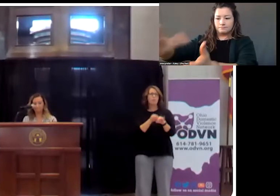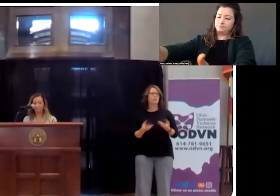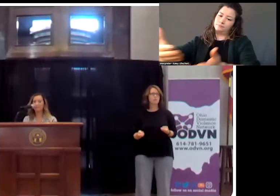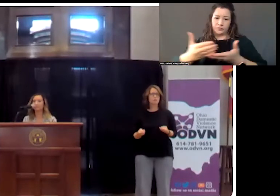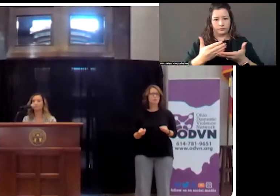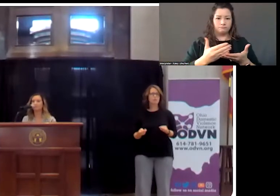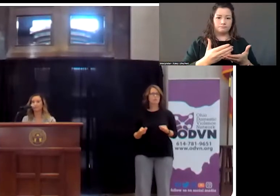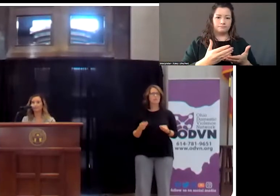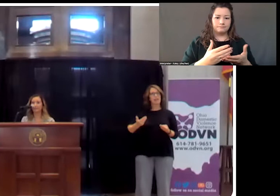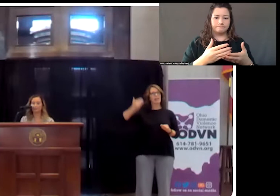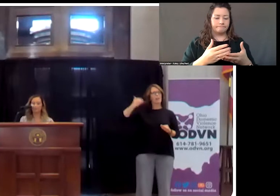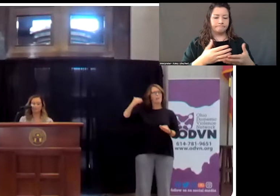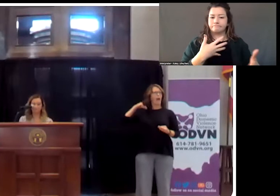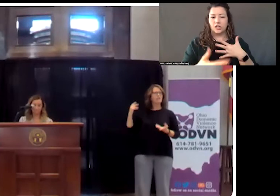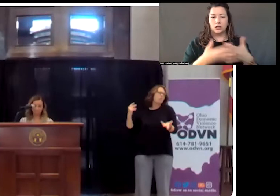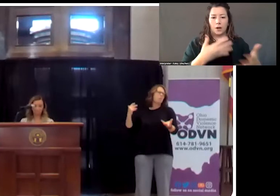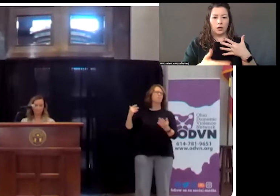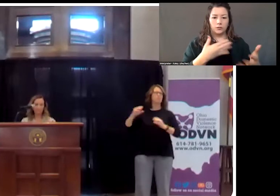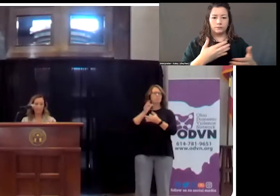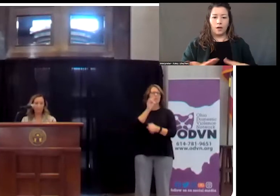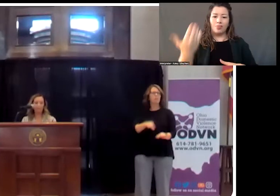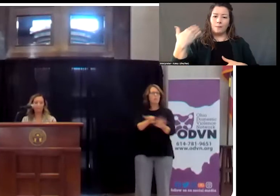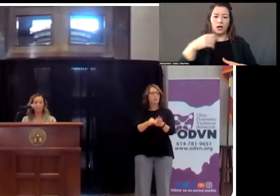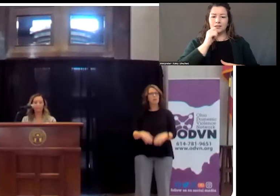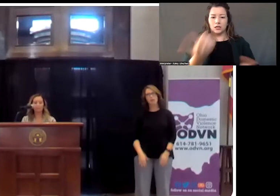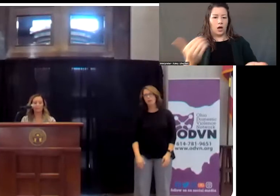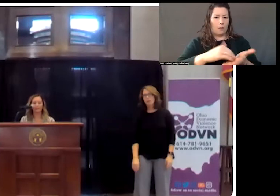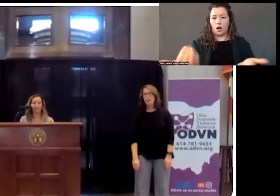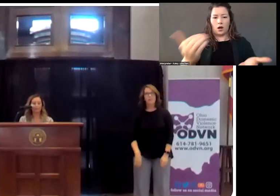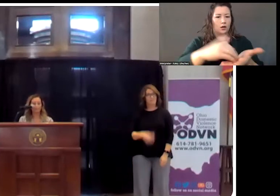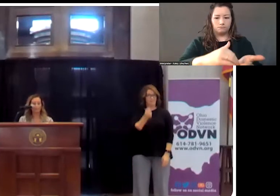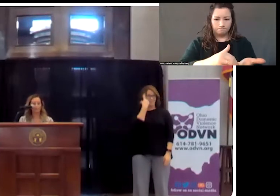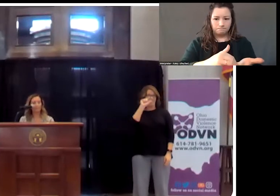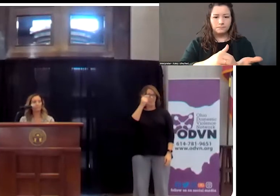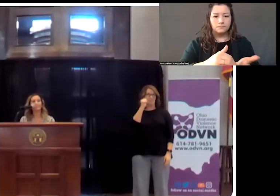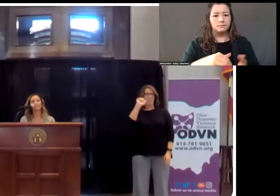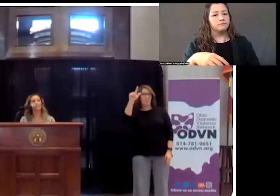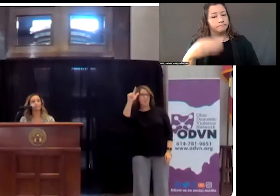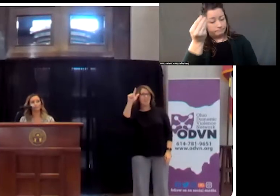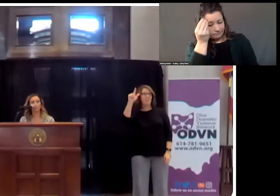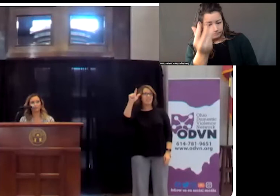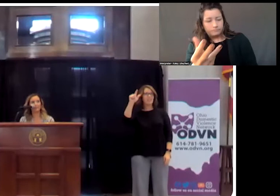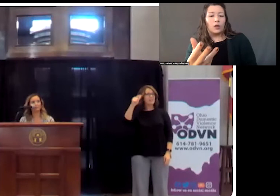The past doesn't repeat itself. Mind you, this GAL, she didn't even have children herself.